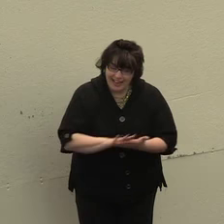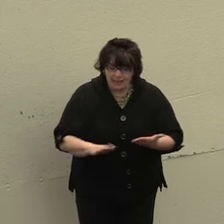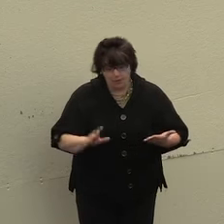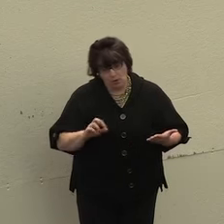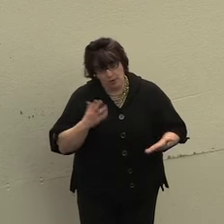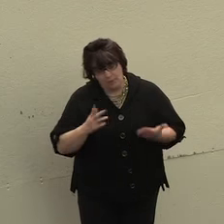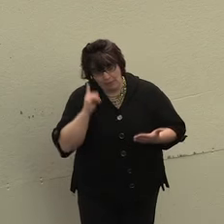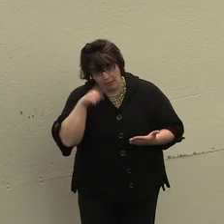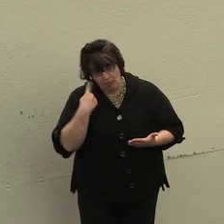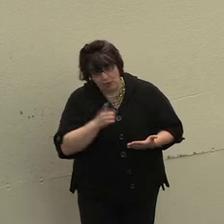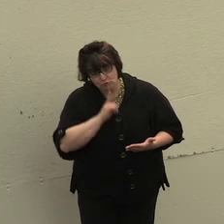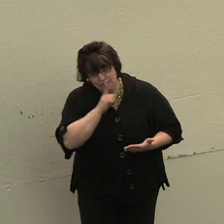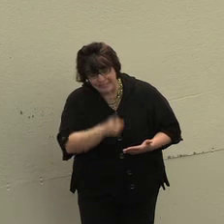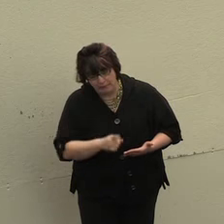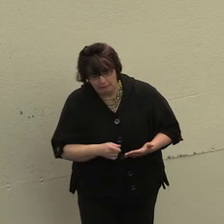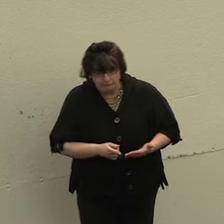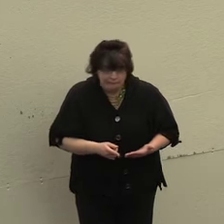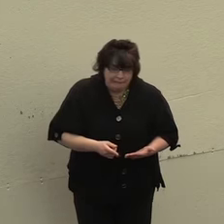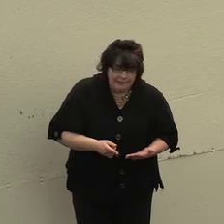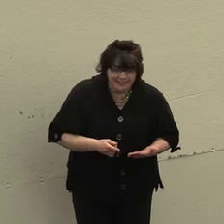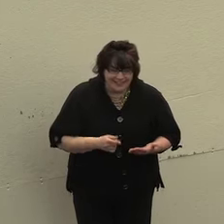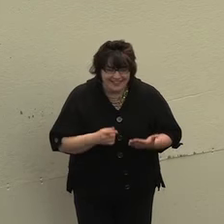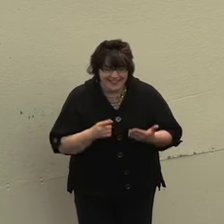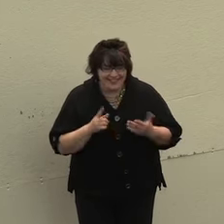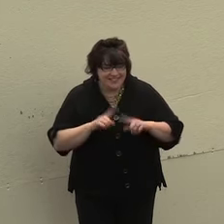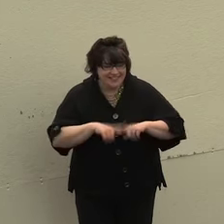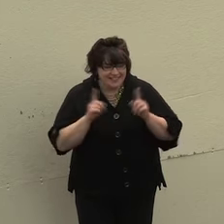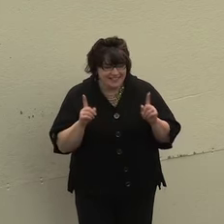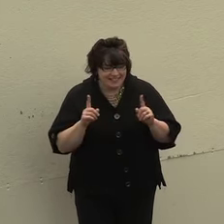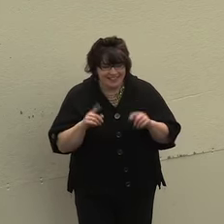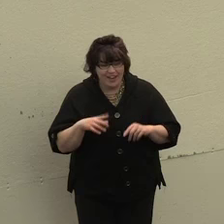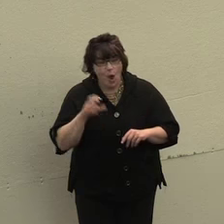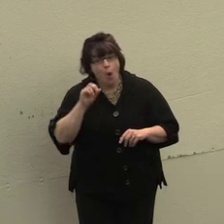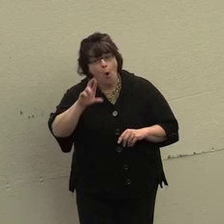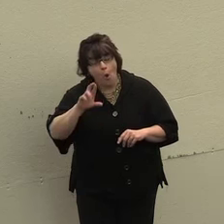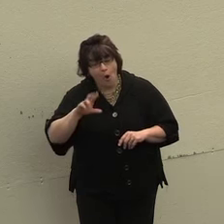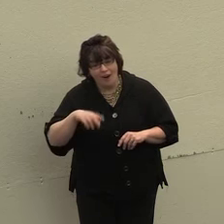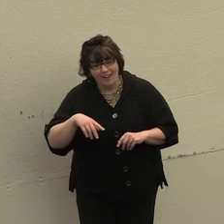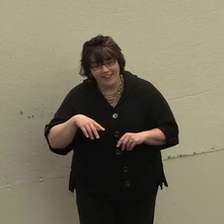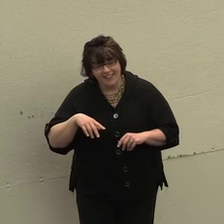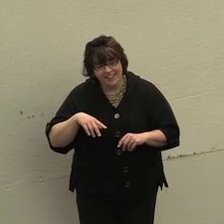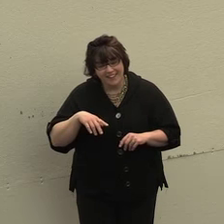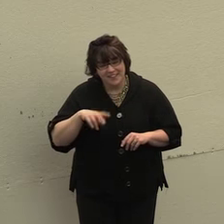So I'm watching the models like that, I think.